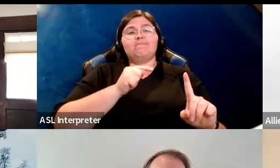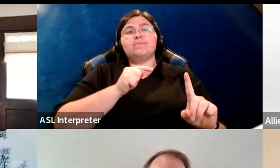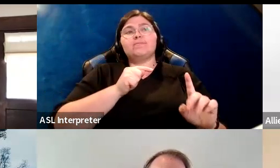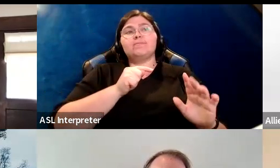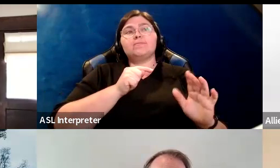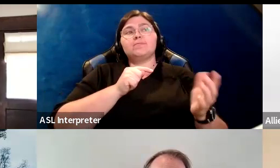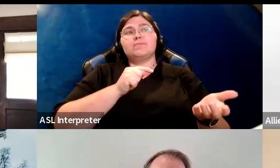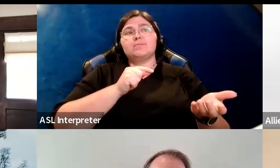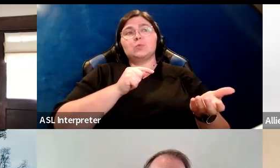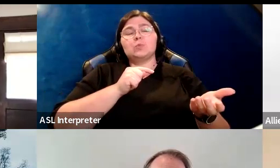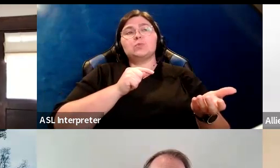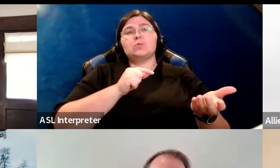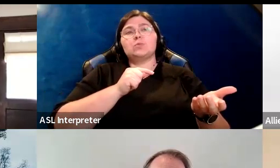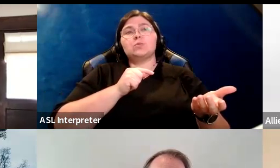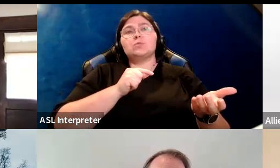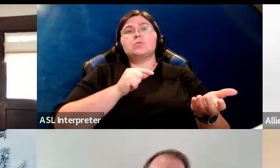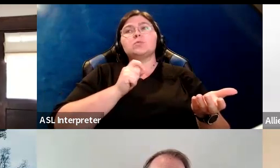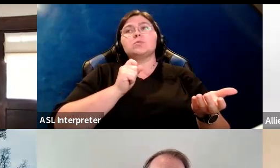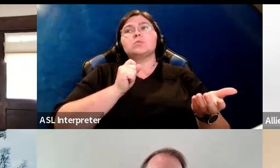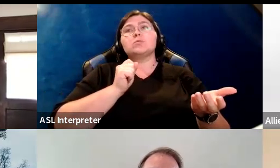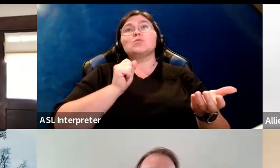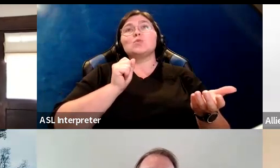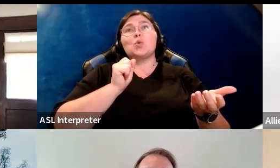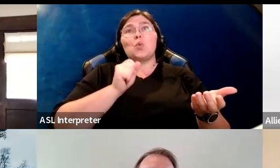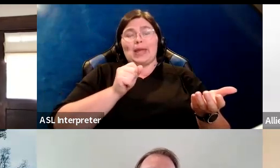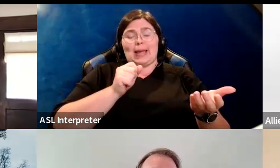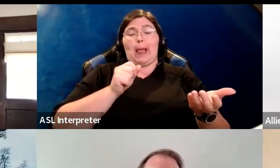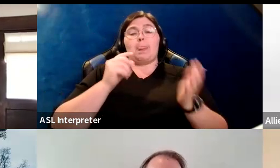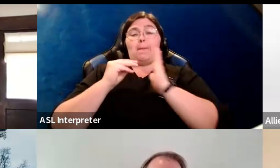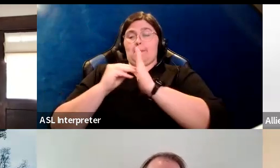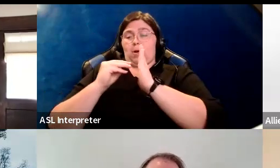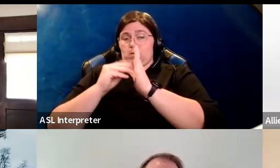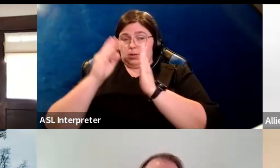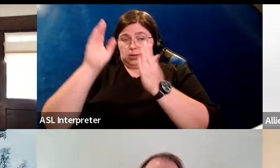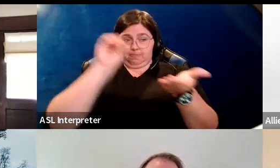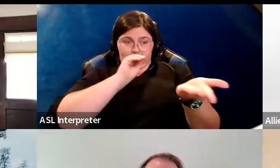dictate the models to that AI tool and then it can build it.